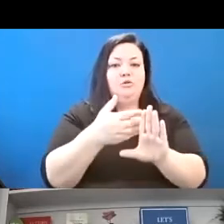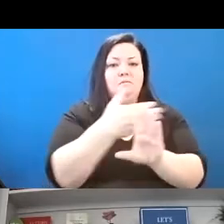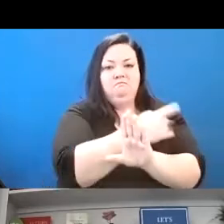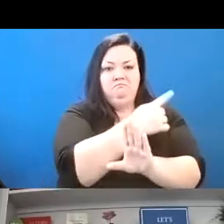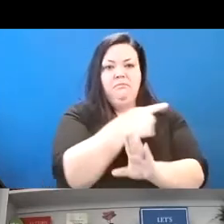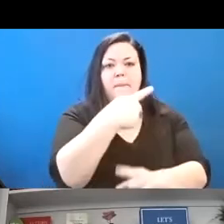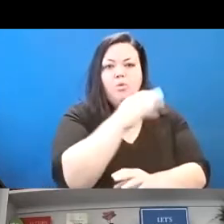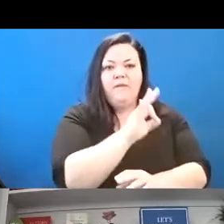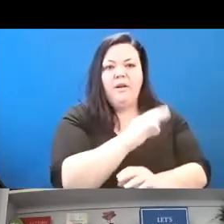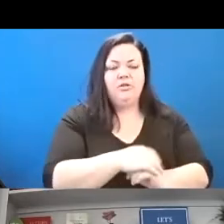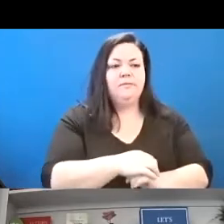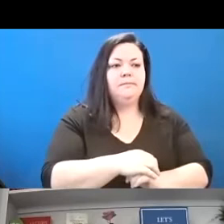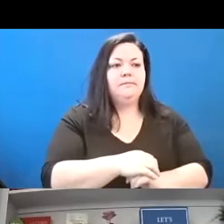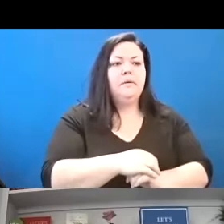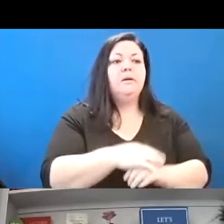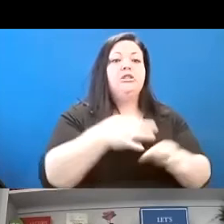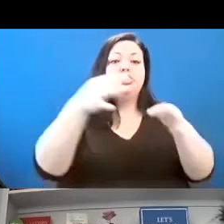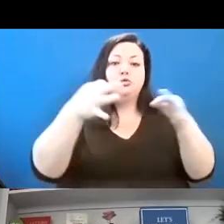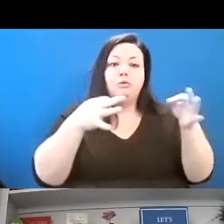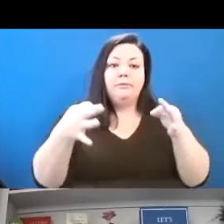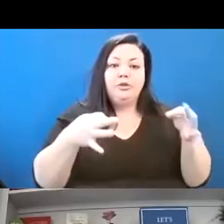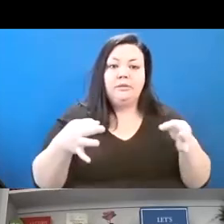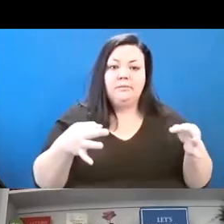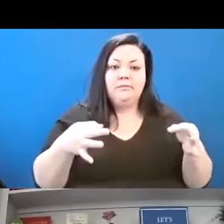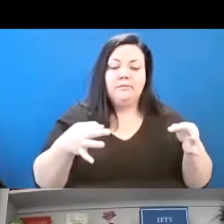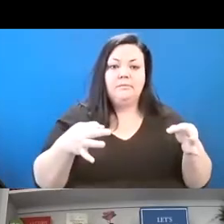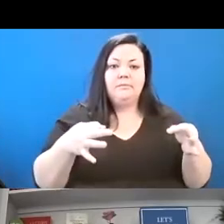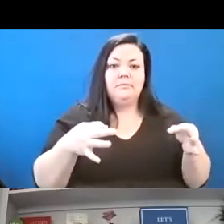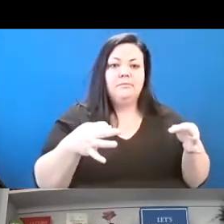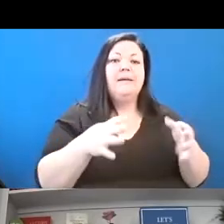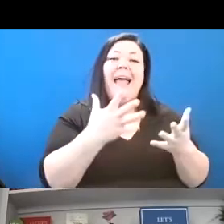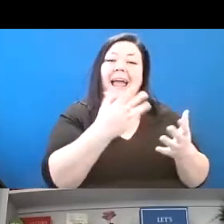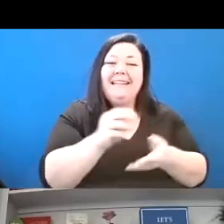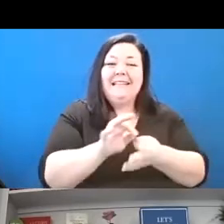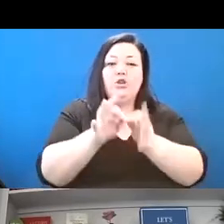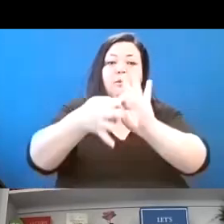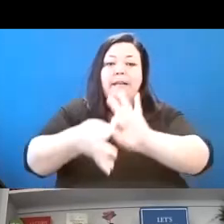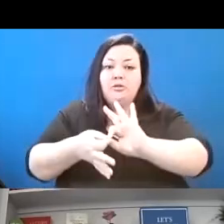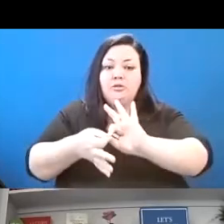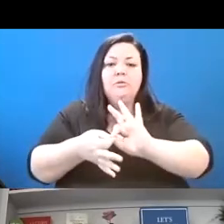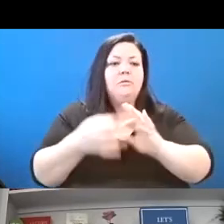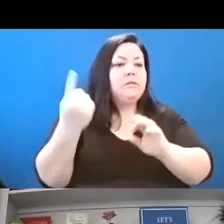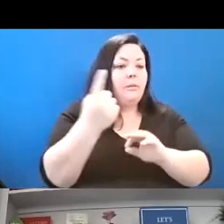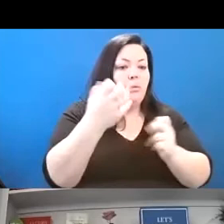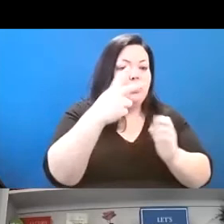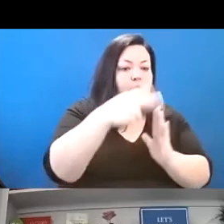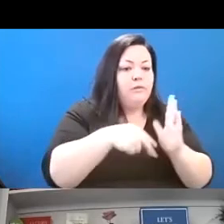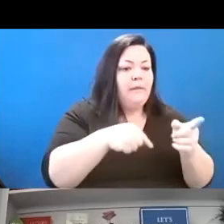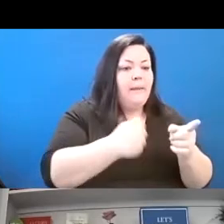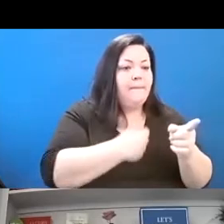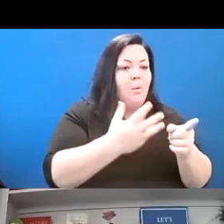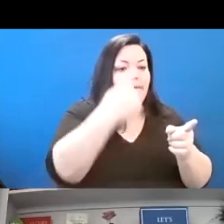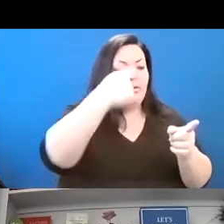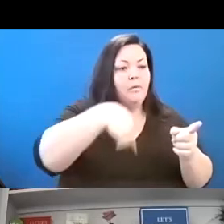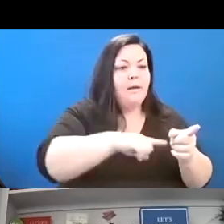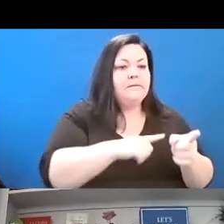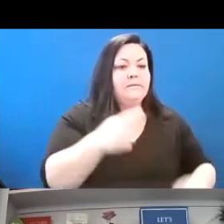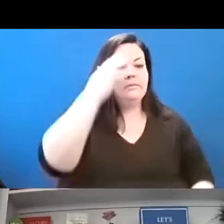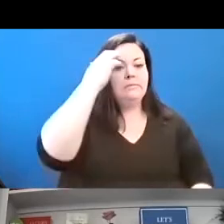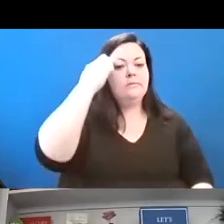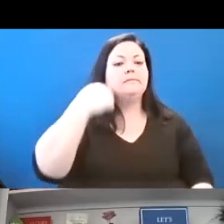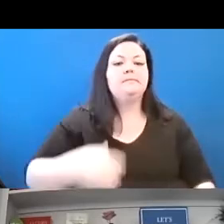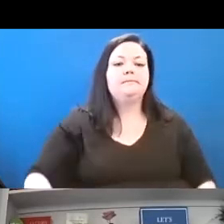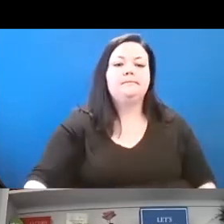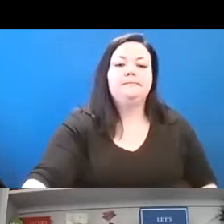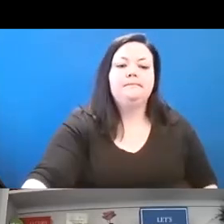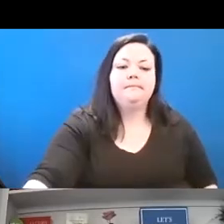description and interpretation um would somebody like to read this poem for us